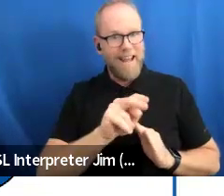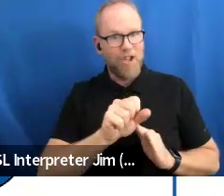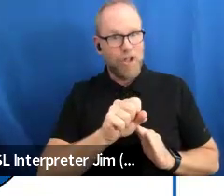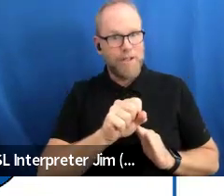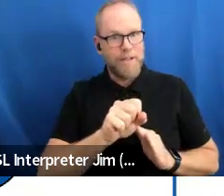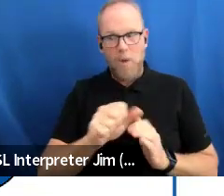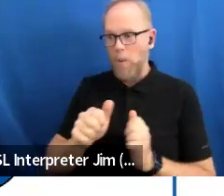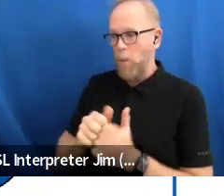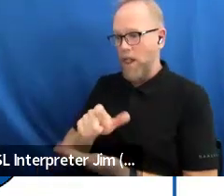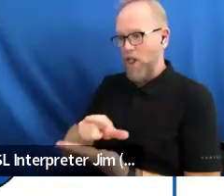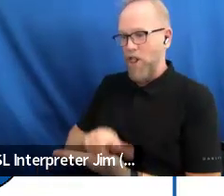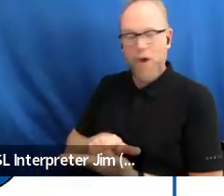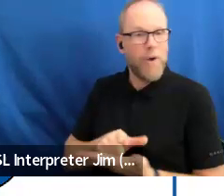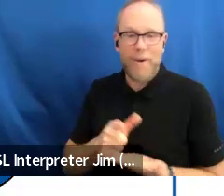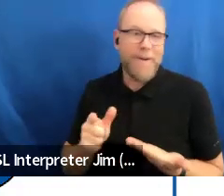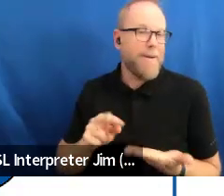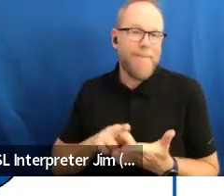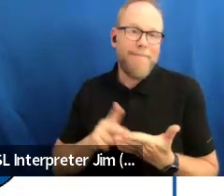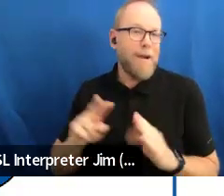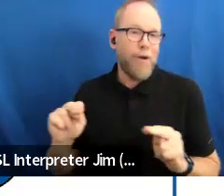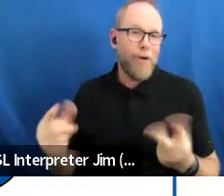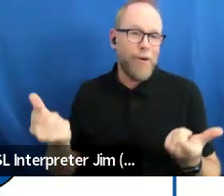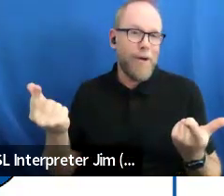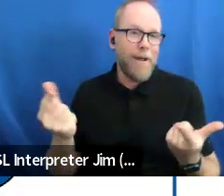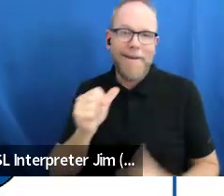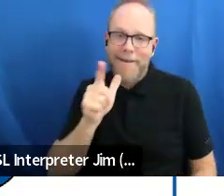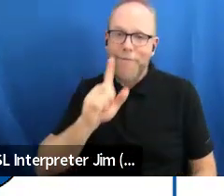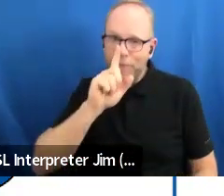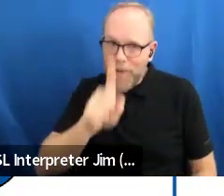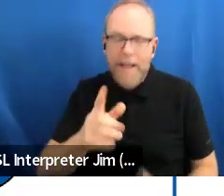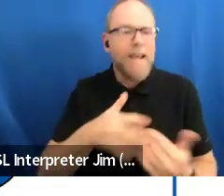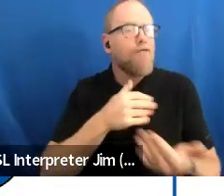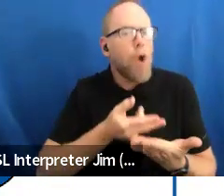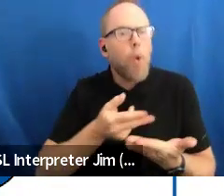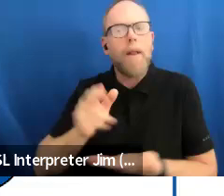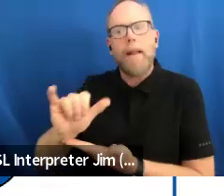the law, even though it was signed, the Rehabilitation Act, was signed in 1973.